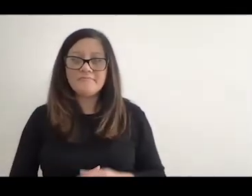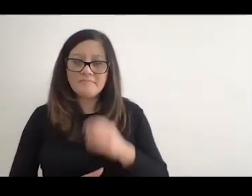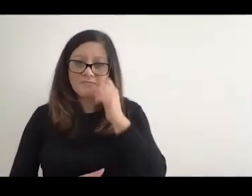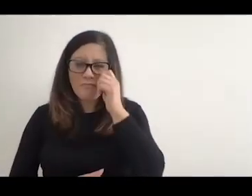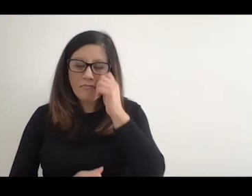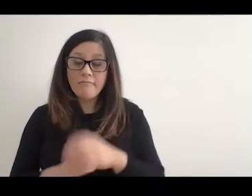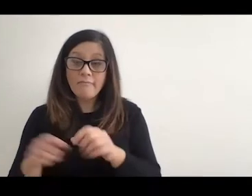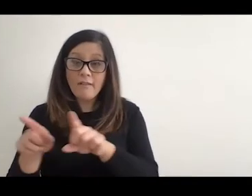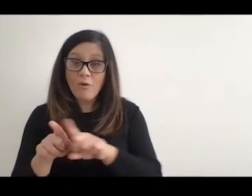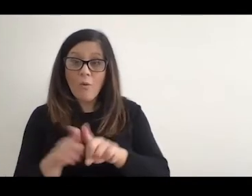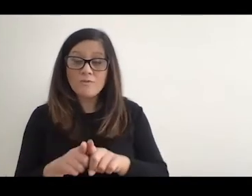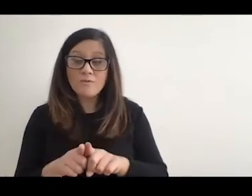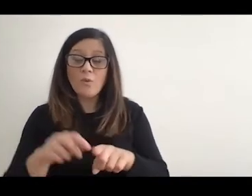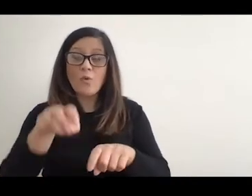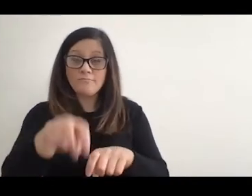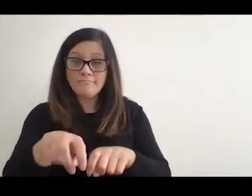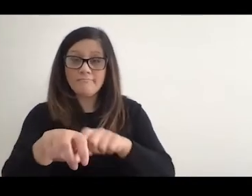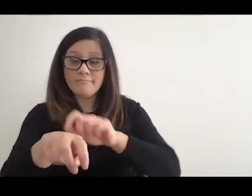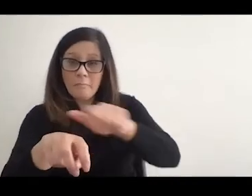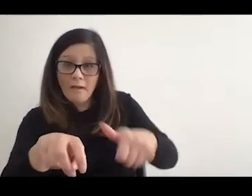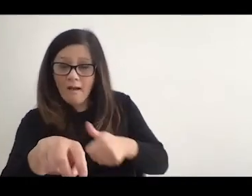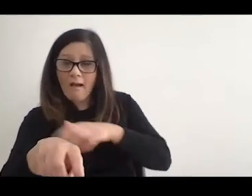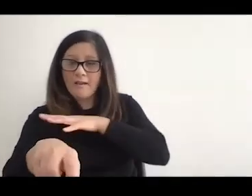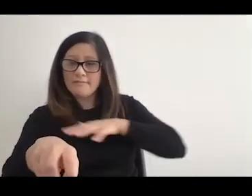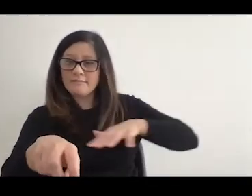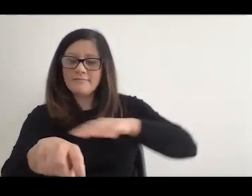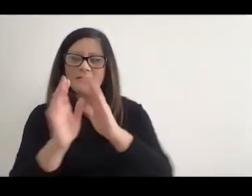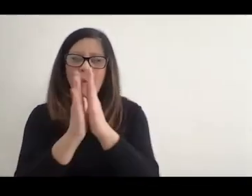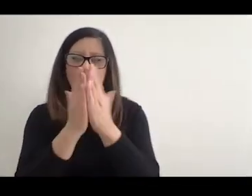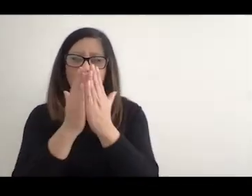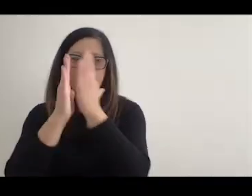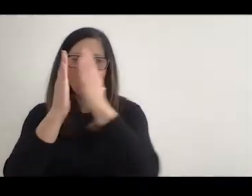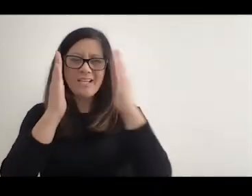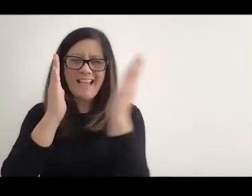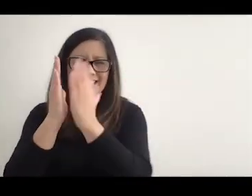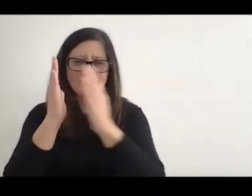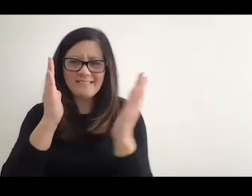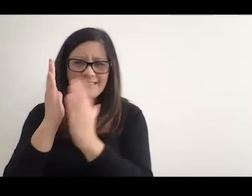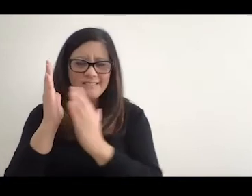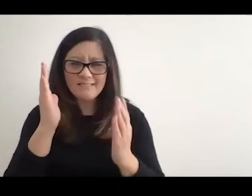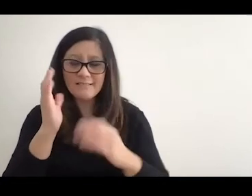There's a bookcase behind me, a fan near the bookcase, three prongs, white Center,